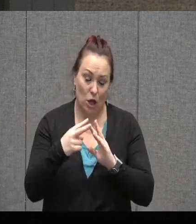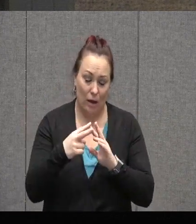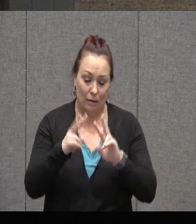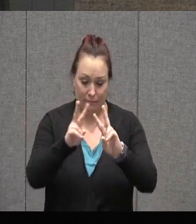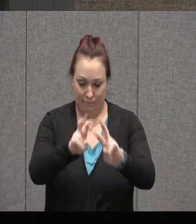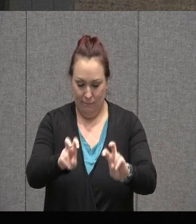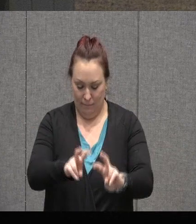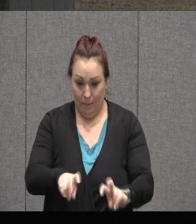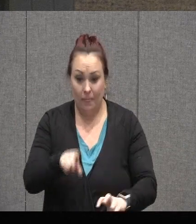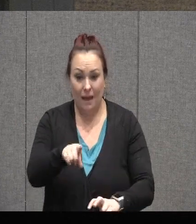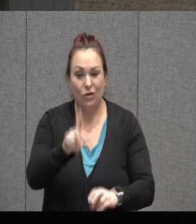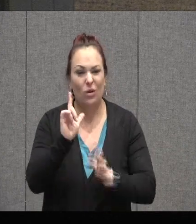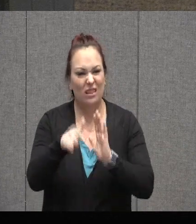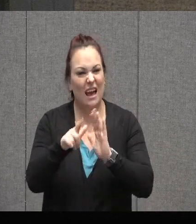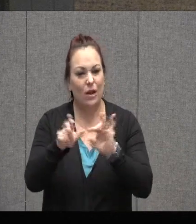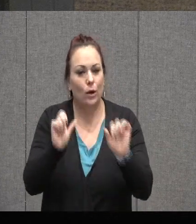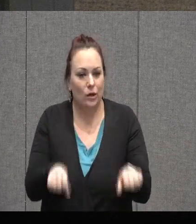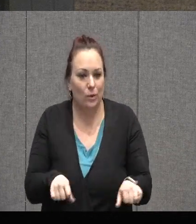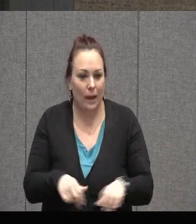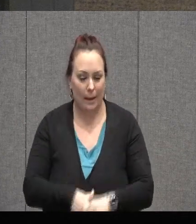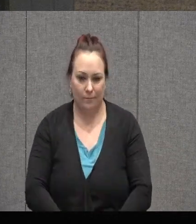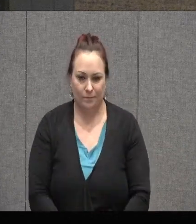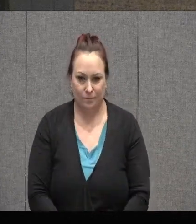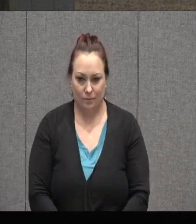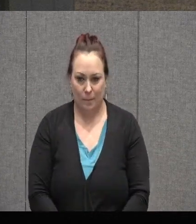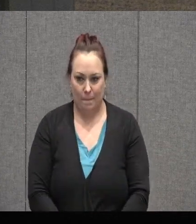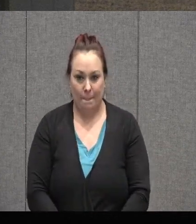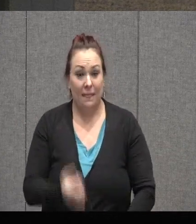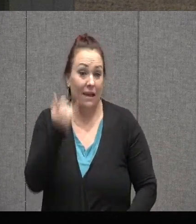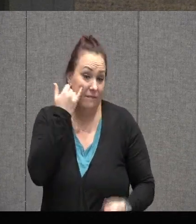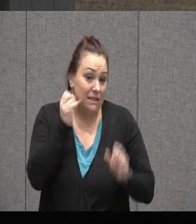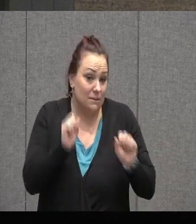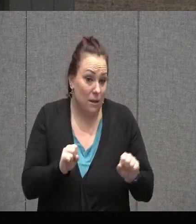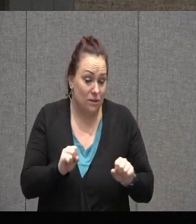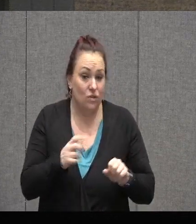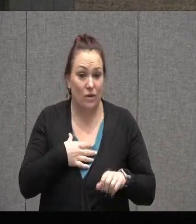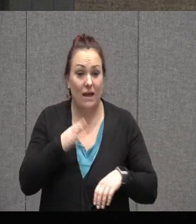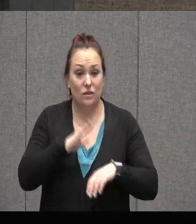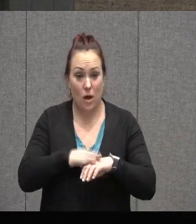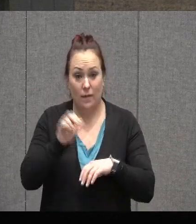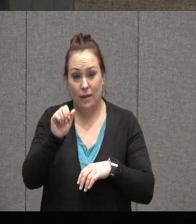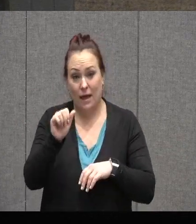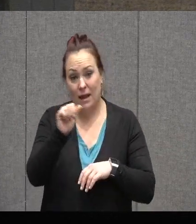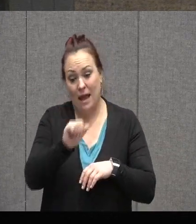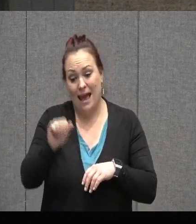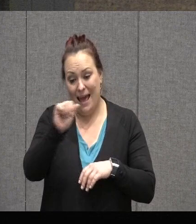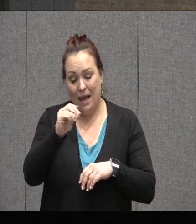and you can do it later, if possible. So, that's up on that APS @Home website.